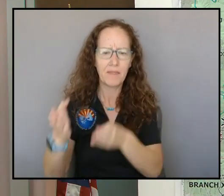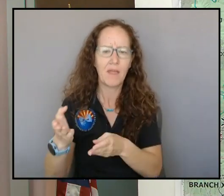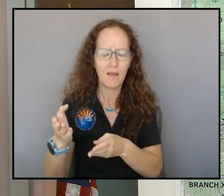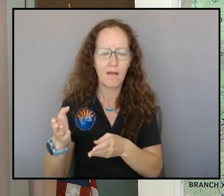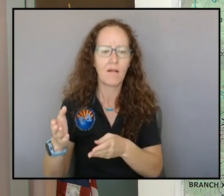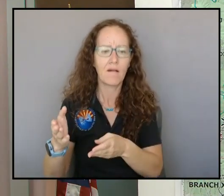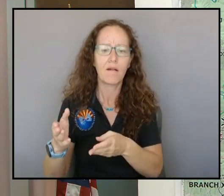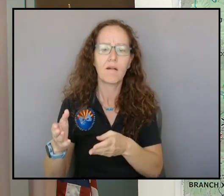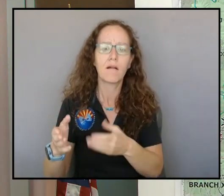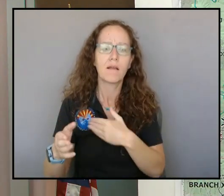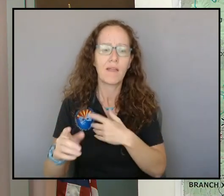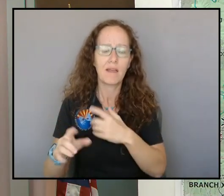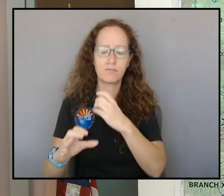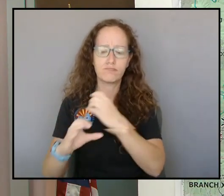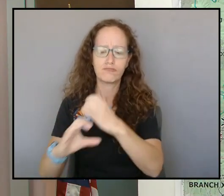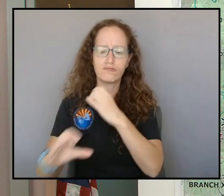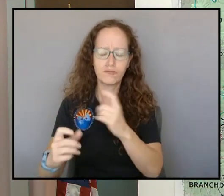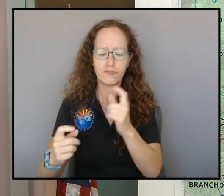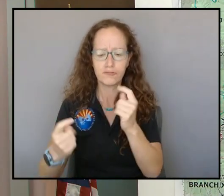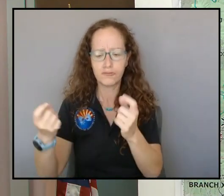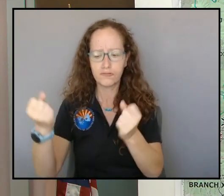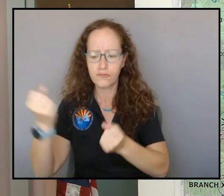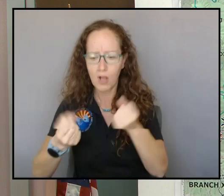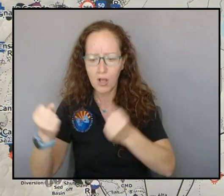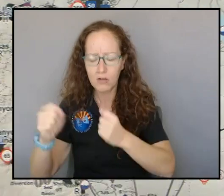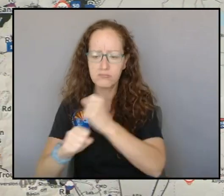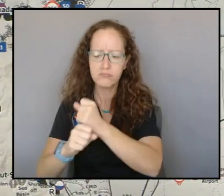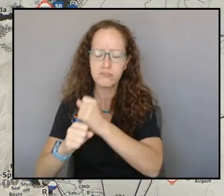They're continuing to evaluate those processes so that they